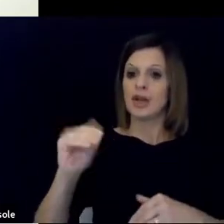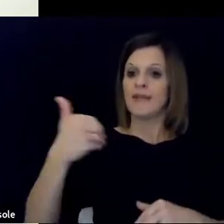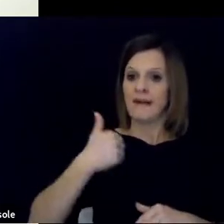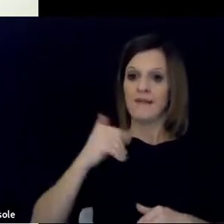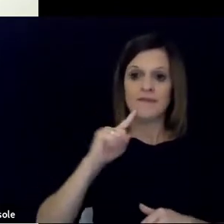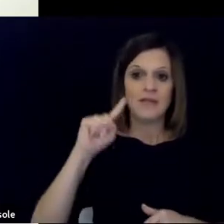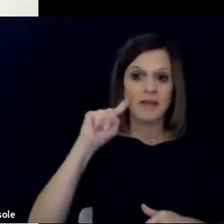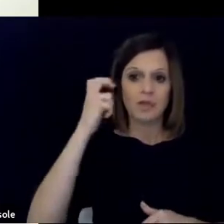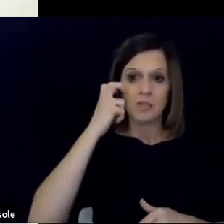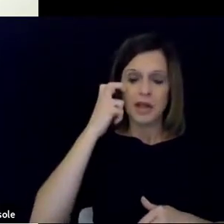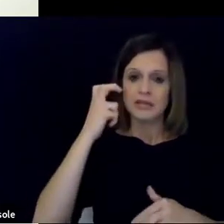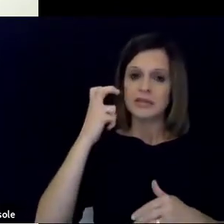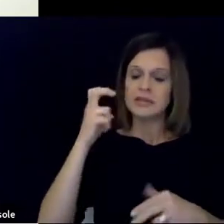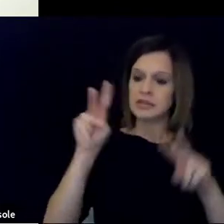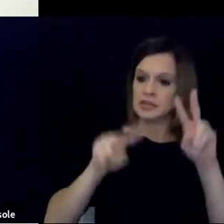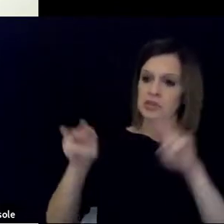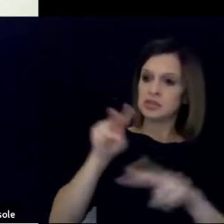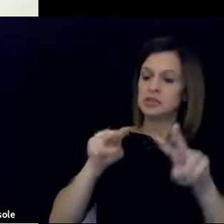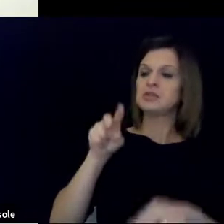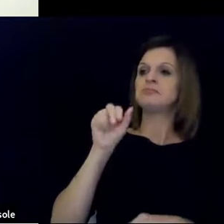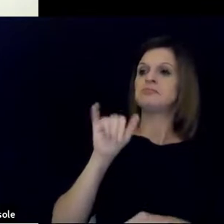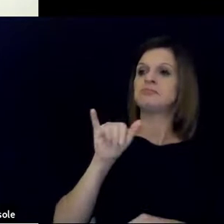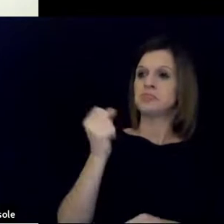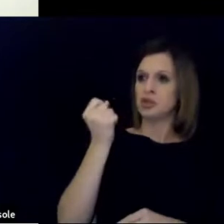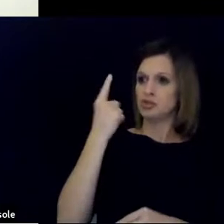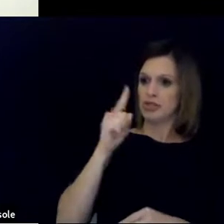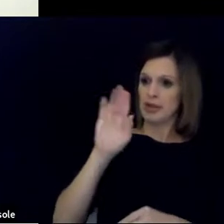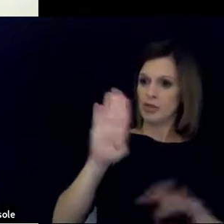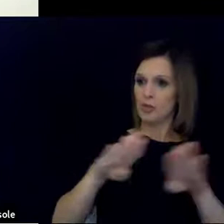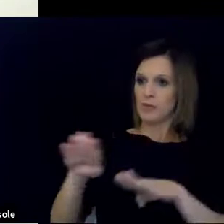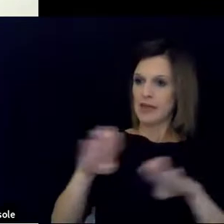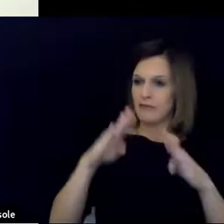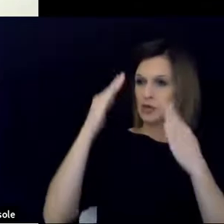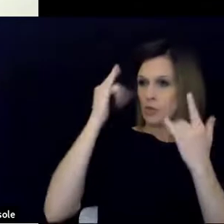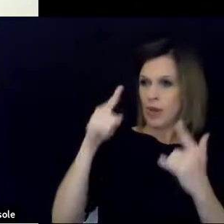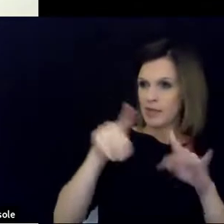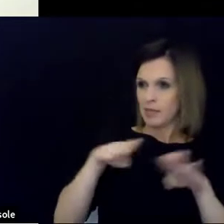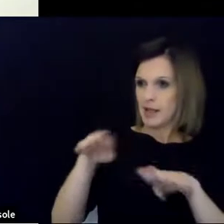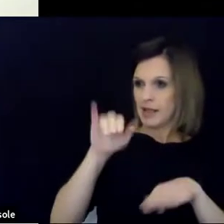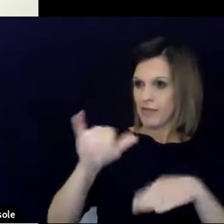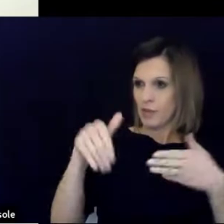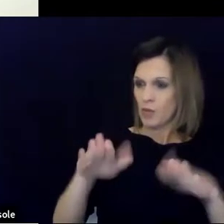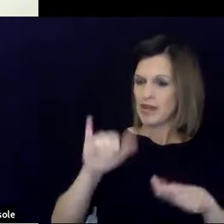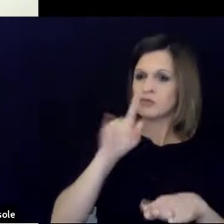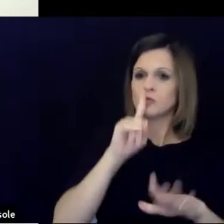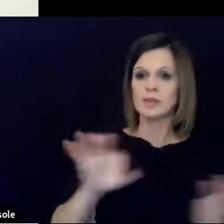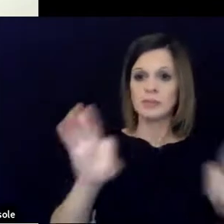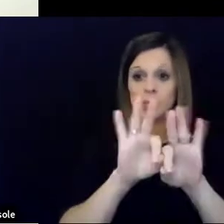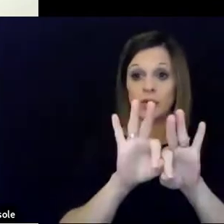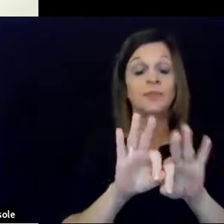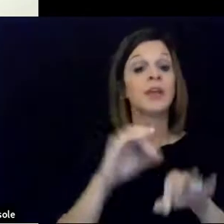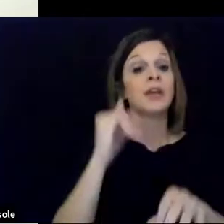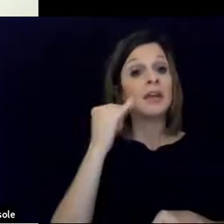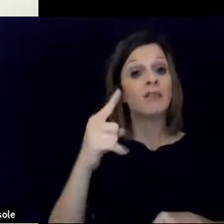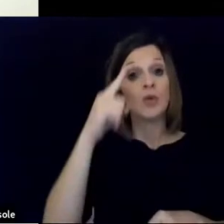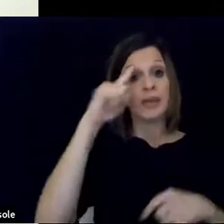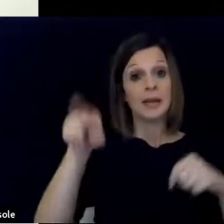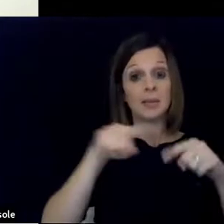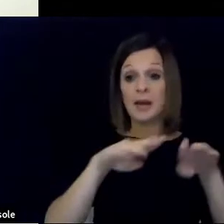that they've chosen and the reasons they've chosen them. So if you think about the behavior of the child, you can think about what is the purpose,